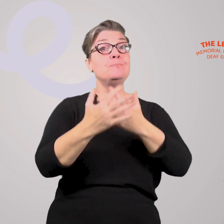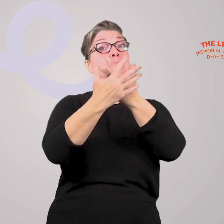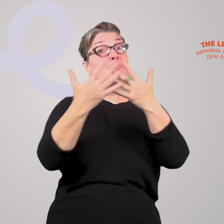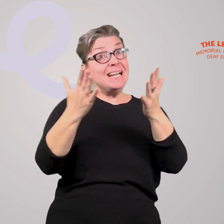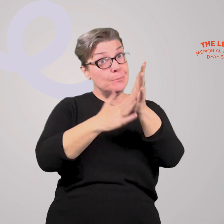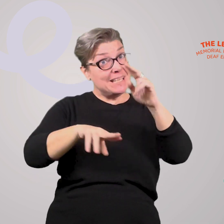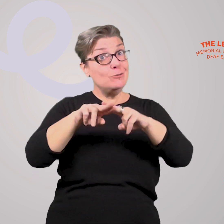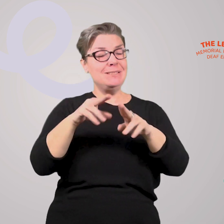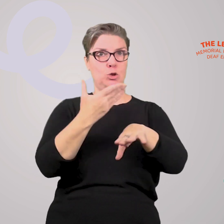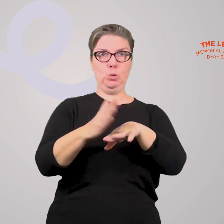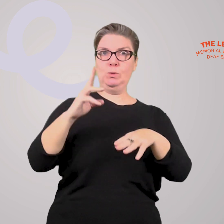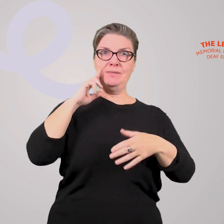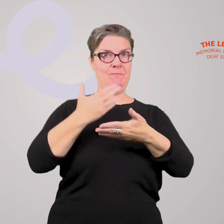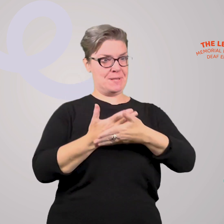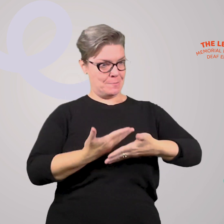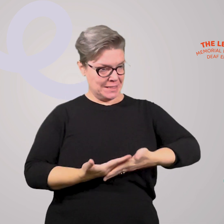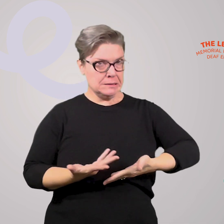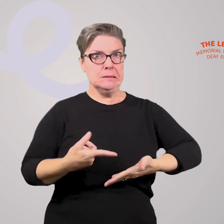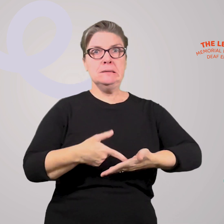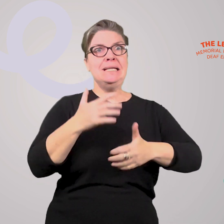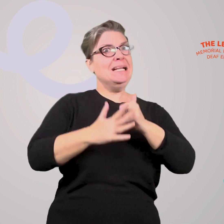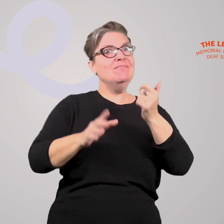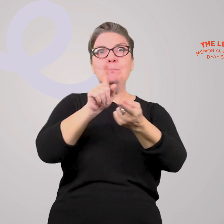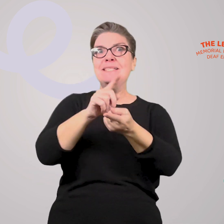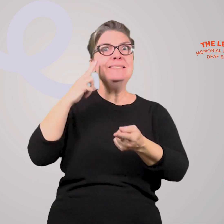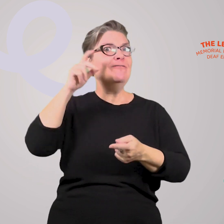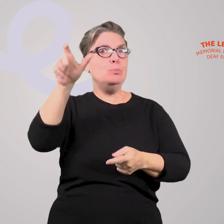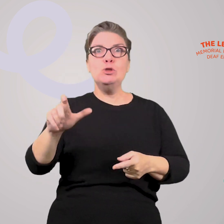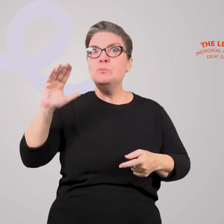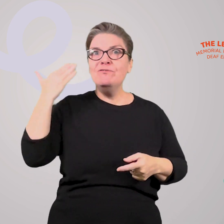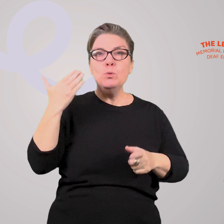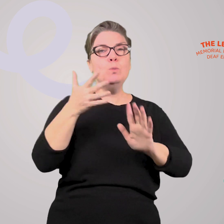Many had never met a deaf person before having a deaf child,